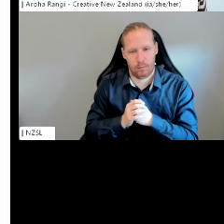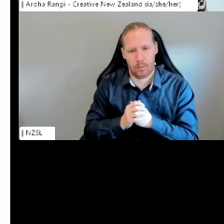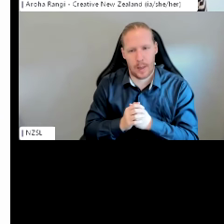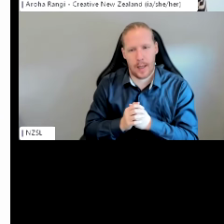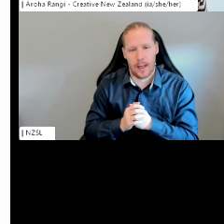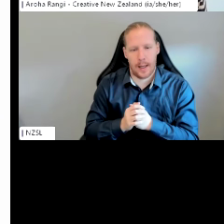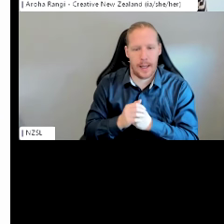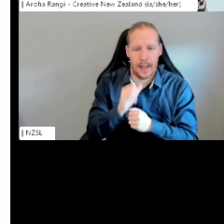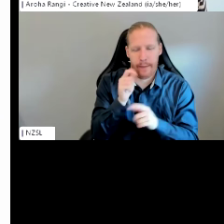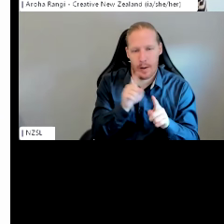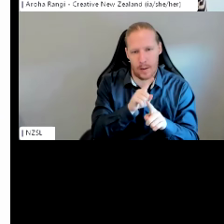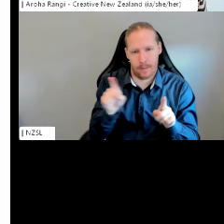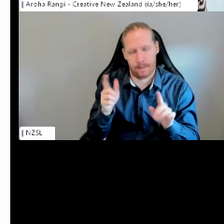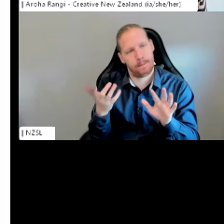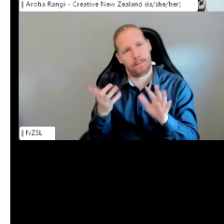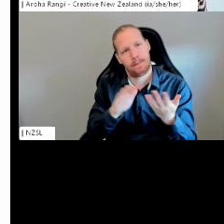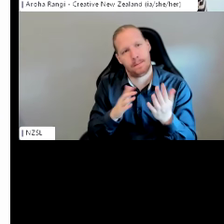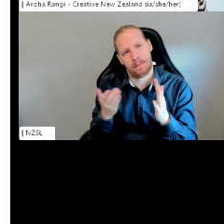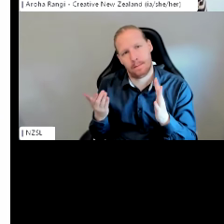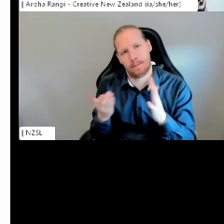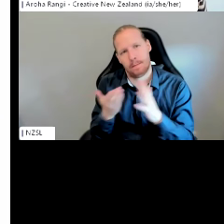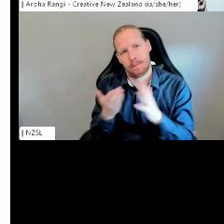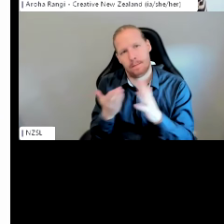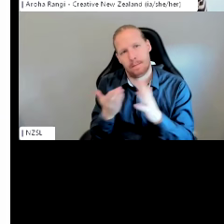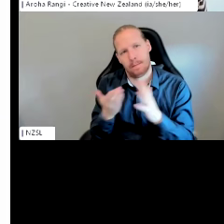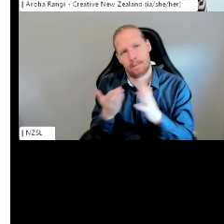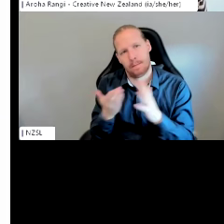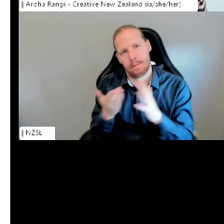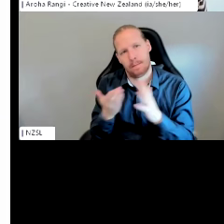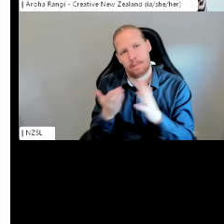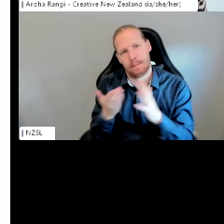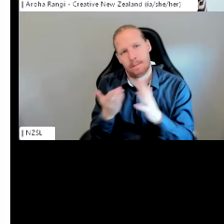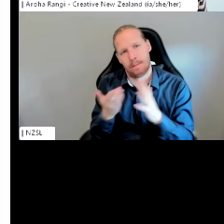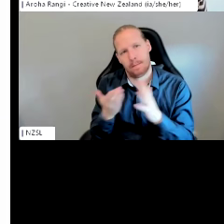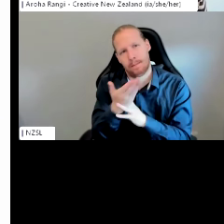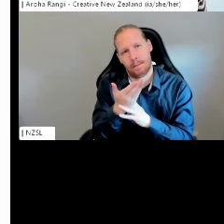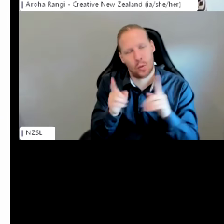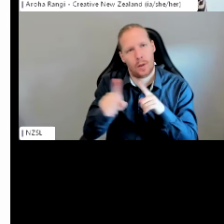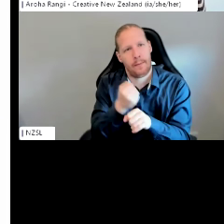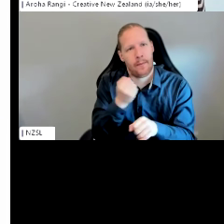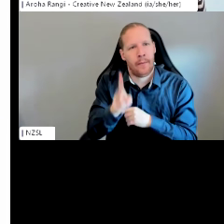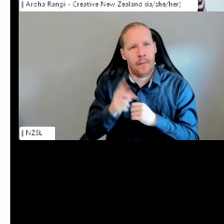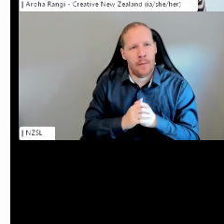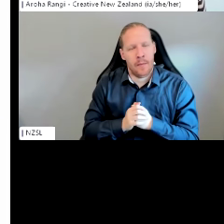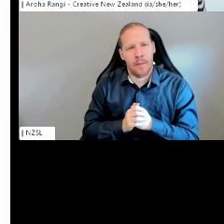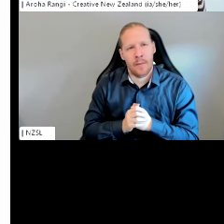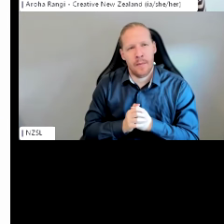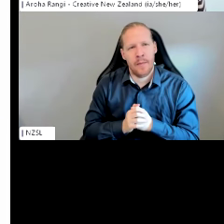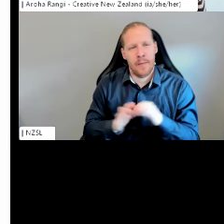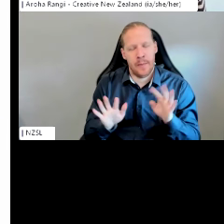but are remaking them. Um, they're starting almost with a blank sheet and starting again. And so,